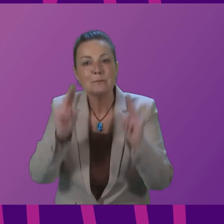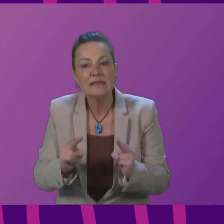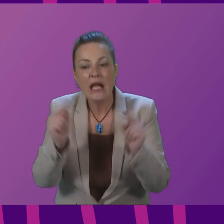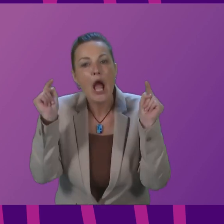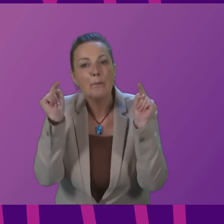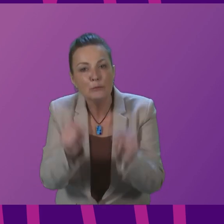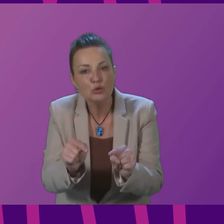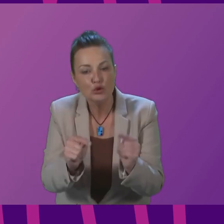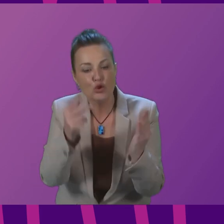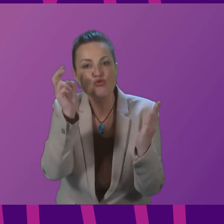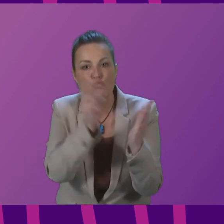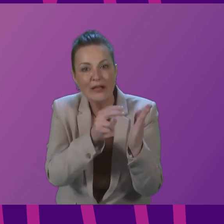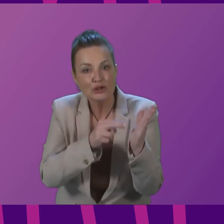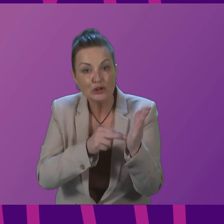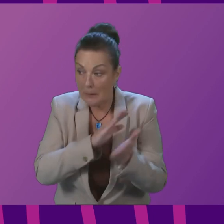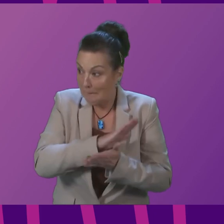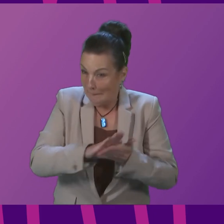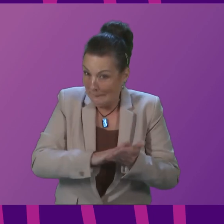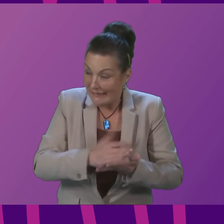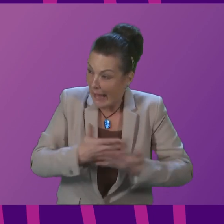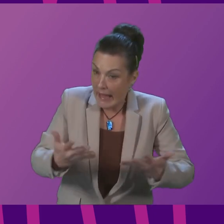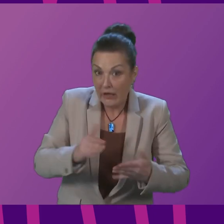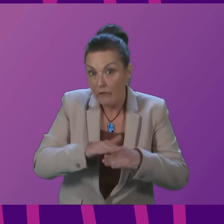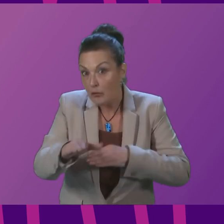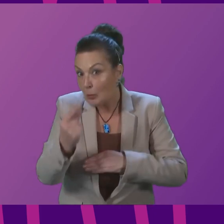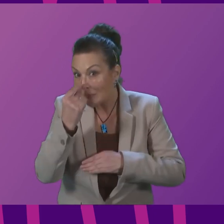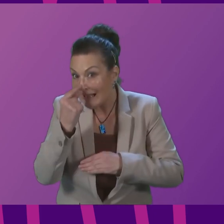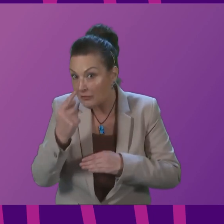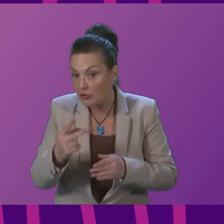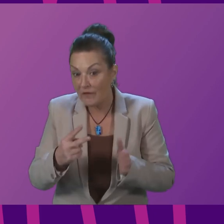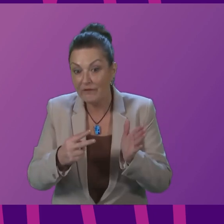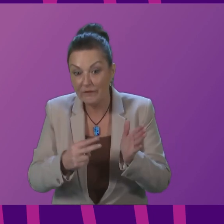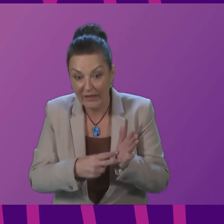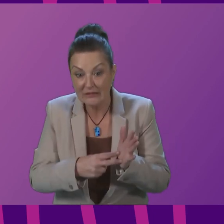that any potential victim knows when they are at risk?